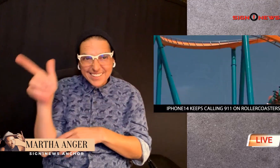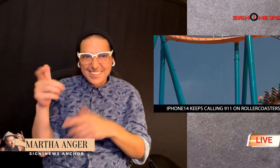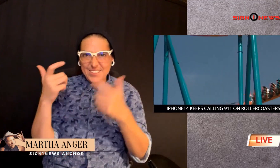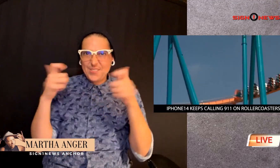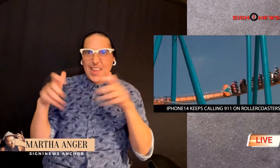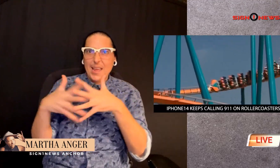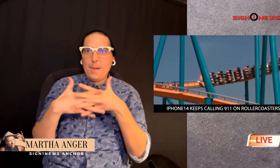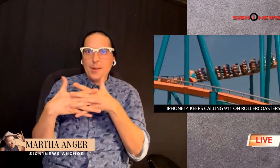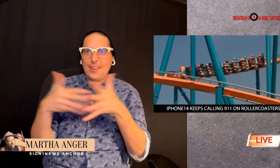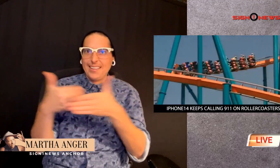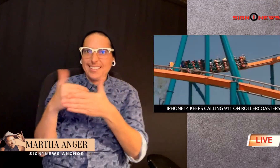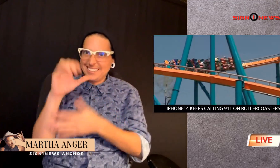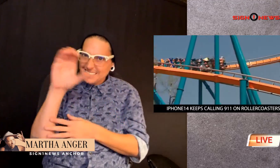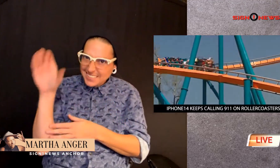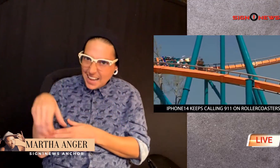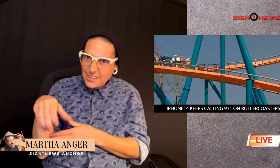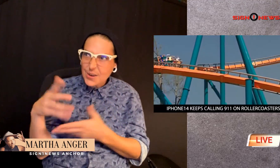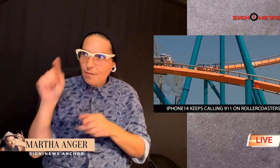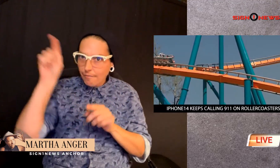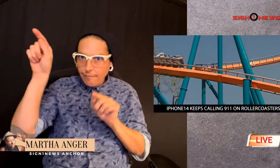Flags Great America near Chicago.